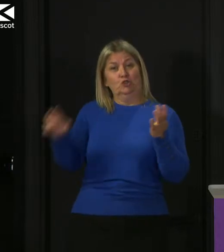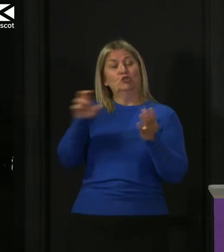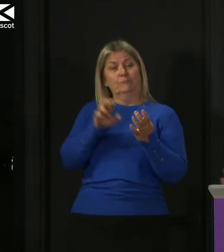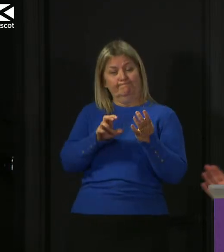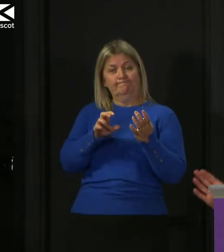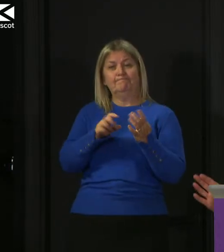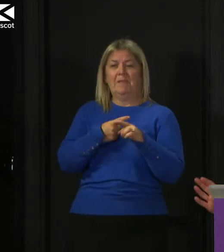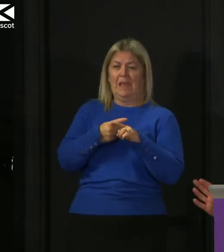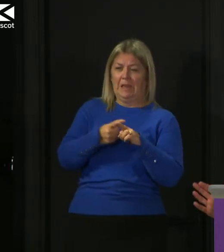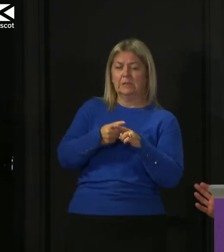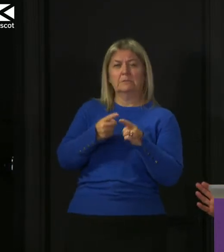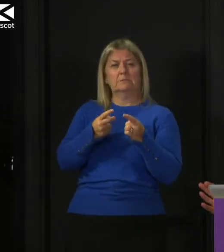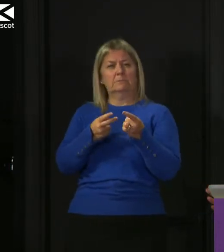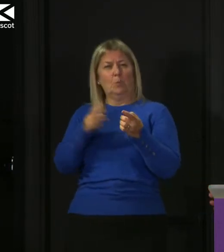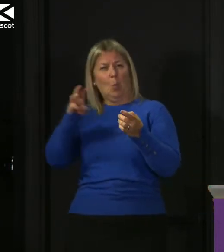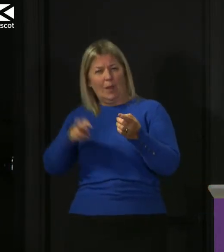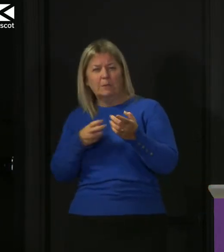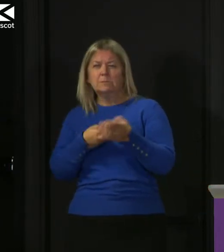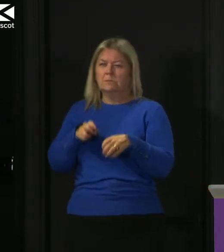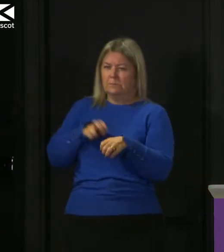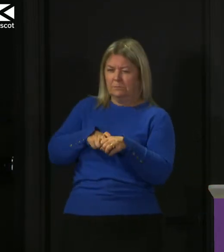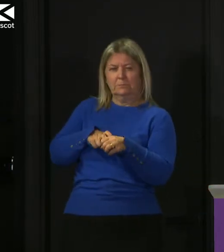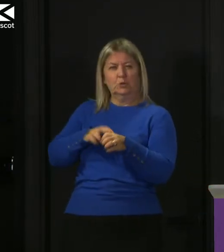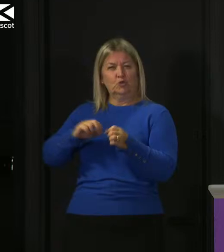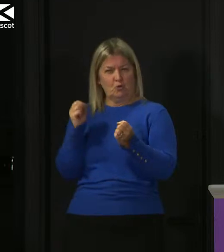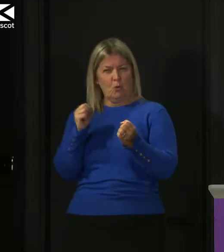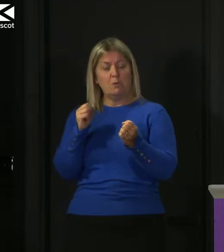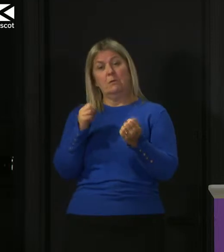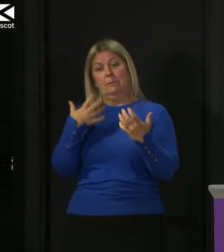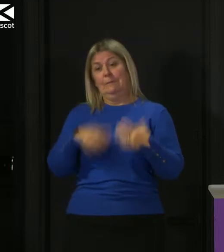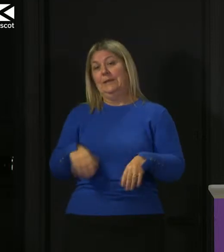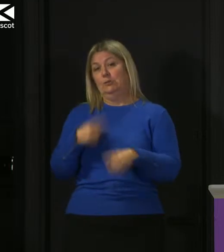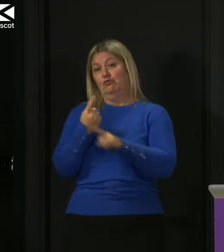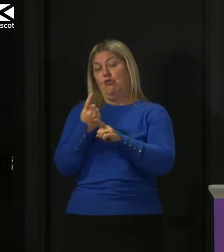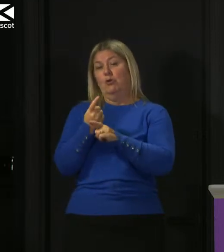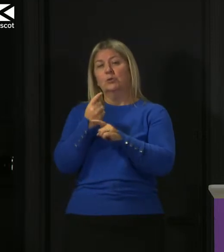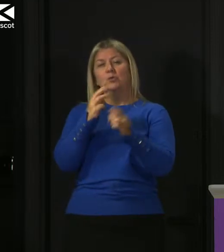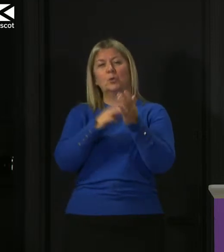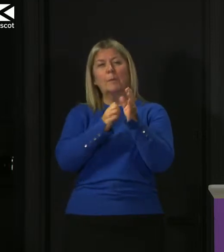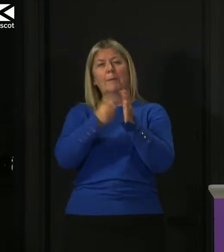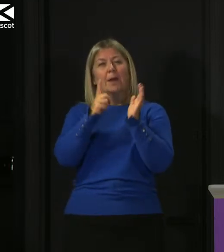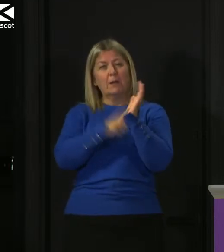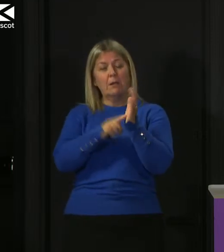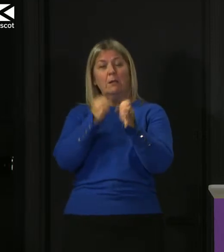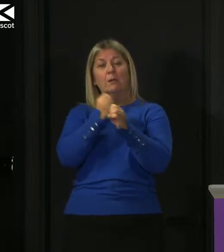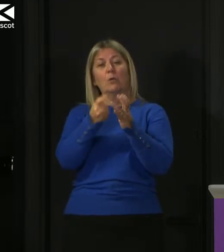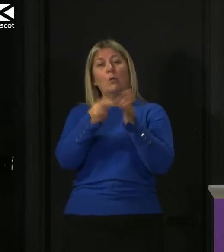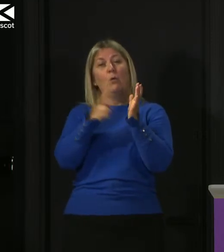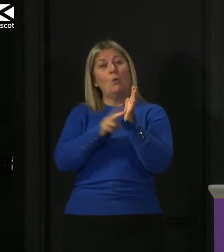had a call with Michael Gove last week on the back of the letter I sent to the Prime Minister. And